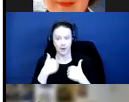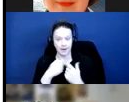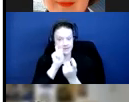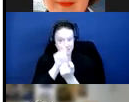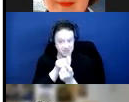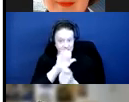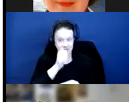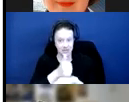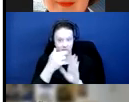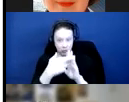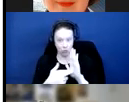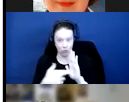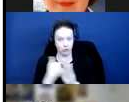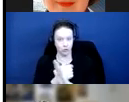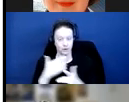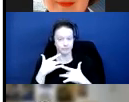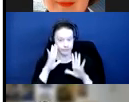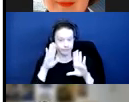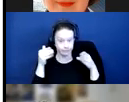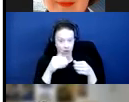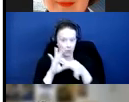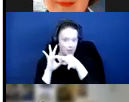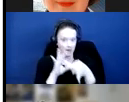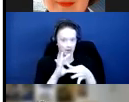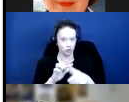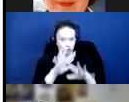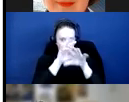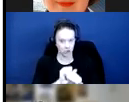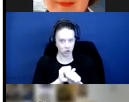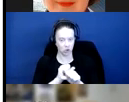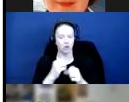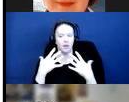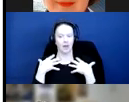on, specific to traditional health workers.